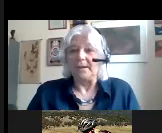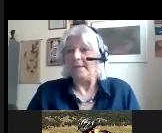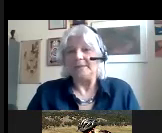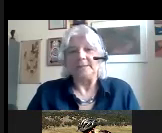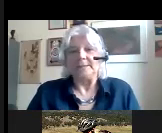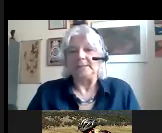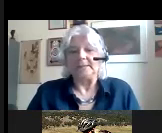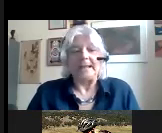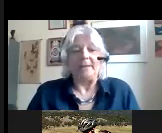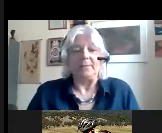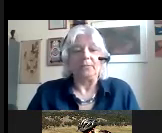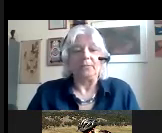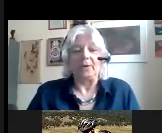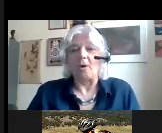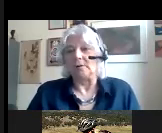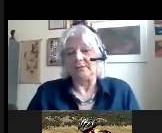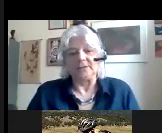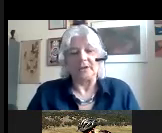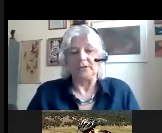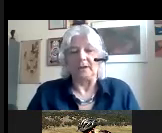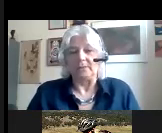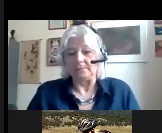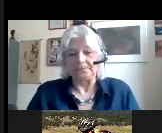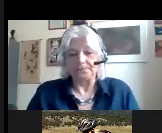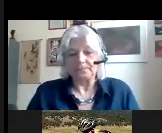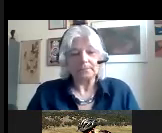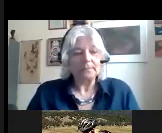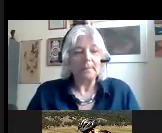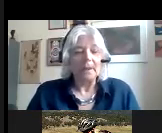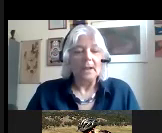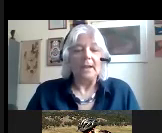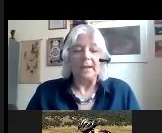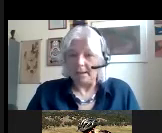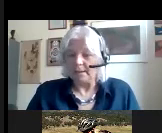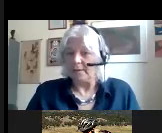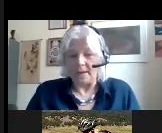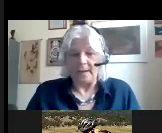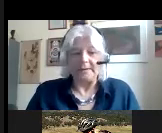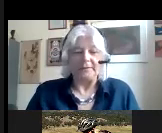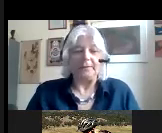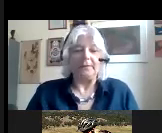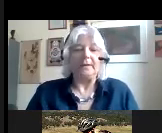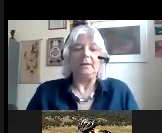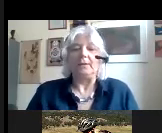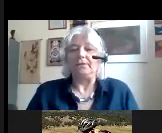Again, this is the same regardless of education level. Again, if you add a disability, those numbers